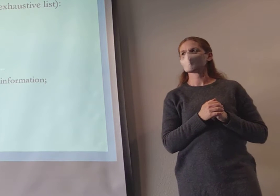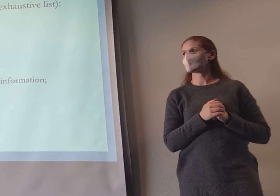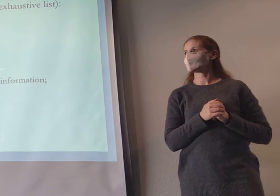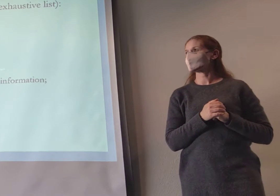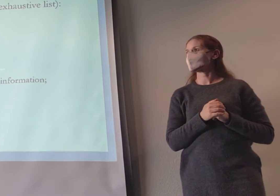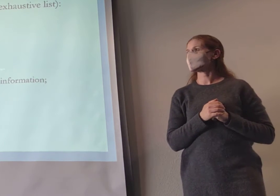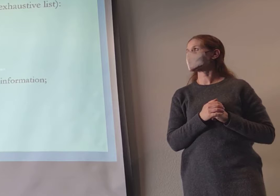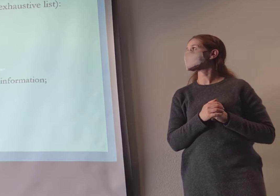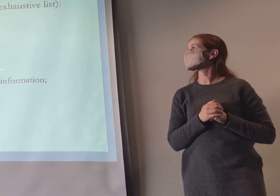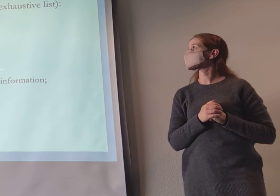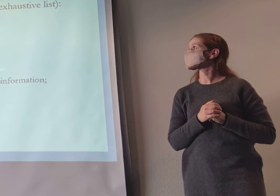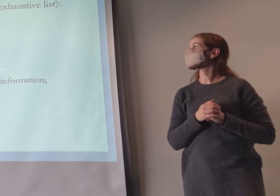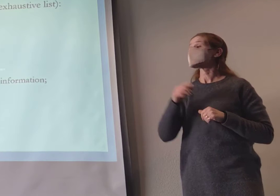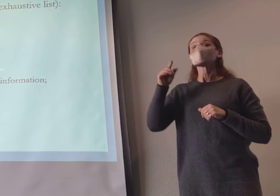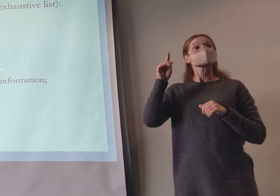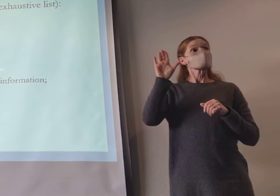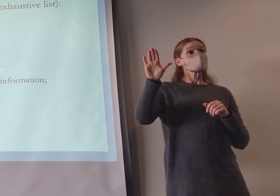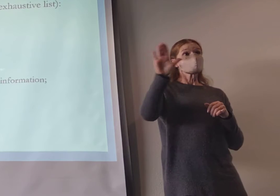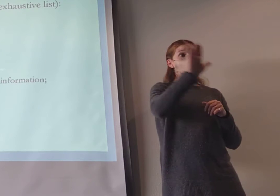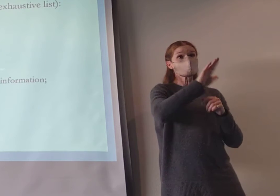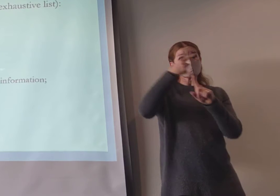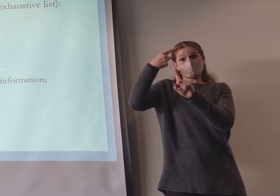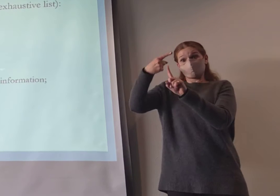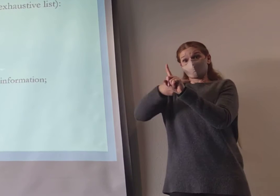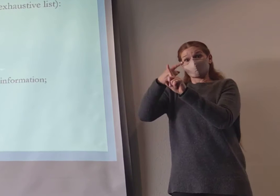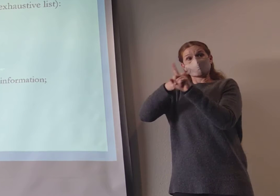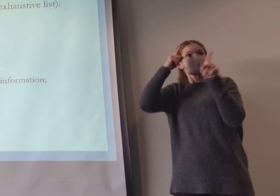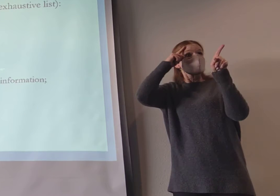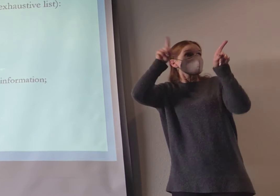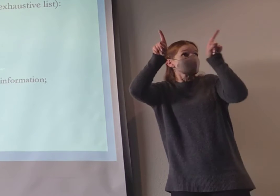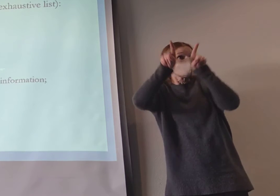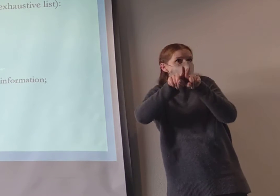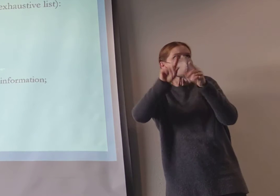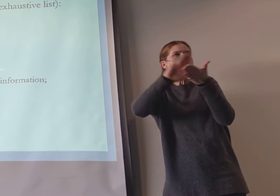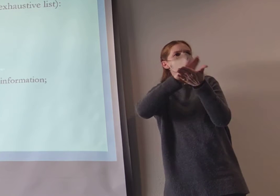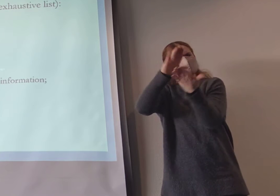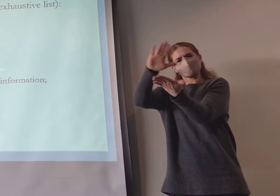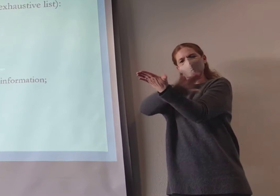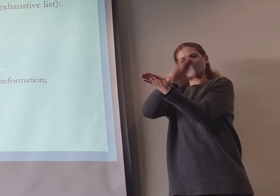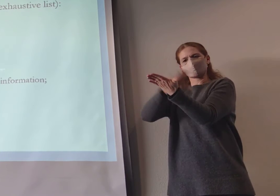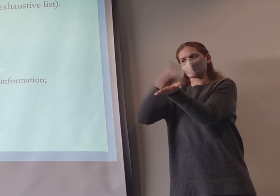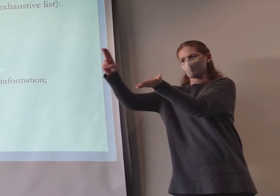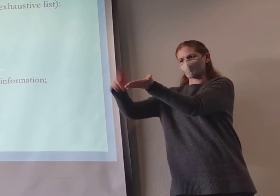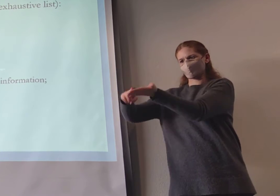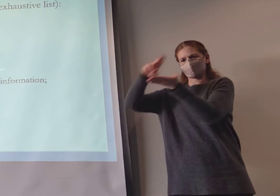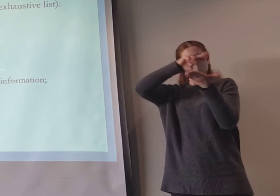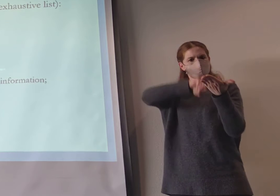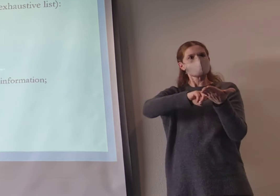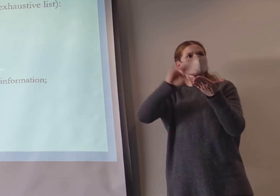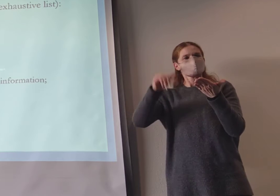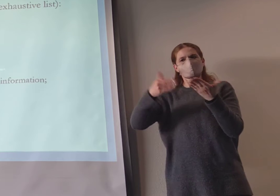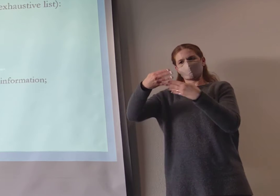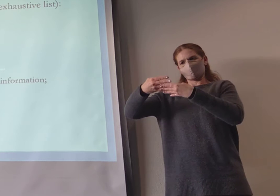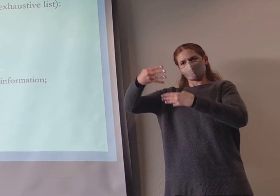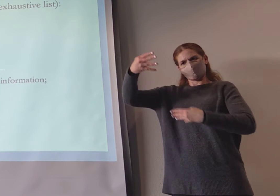Rental agreements that you enter into when you want to rent the unit can be written or